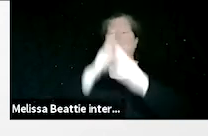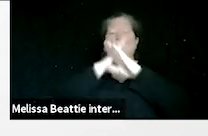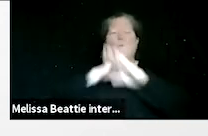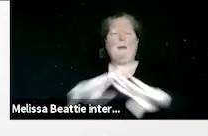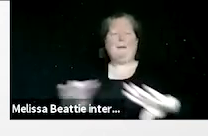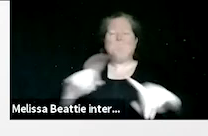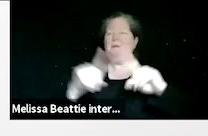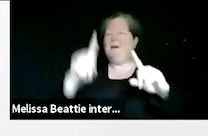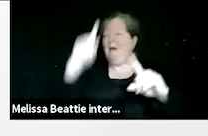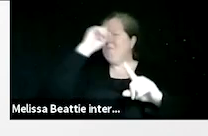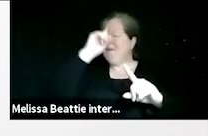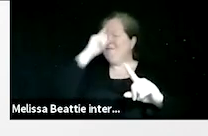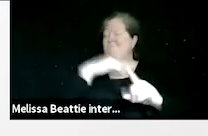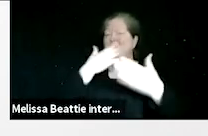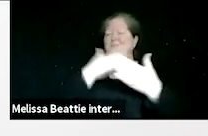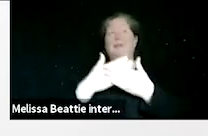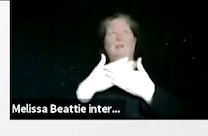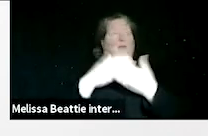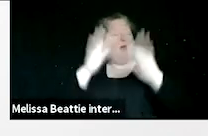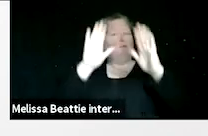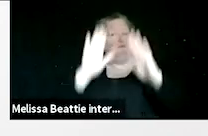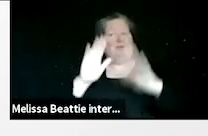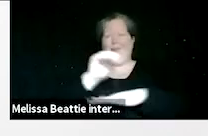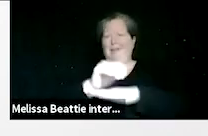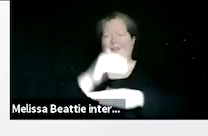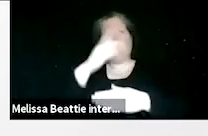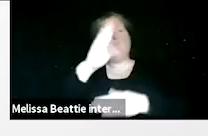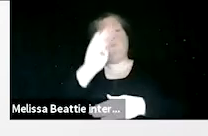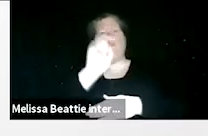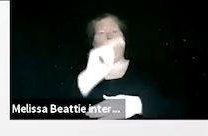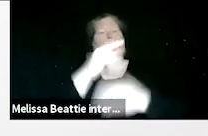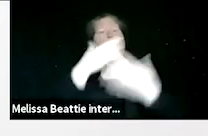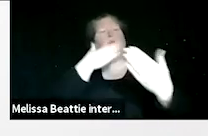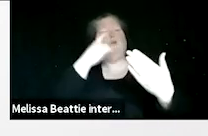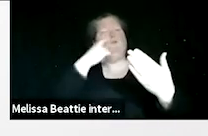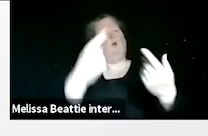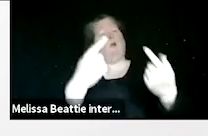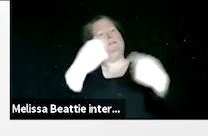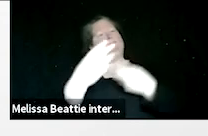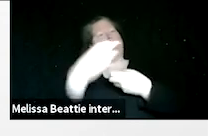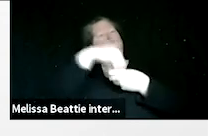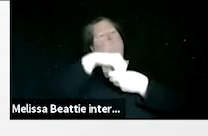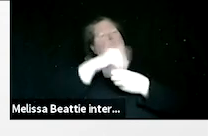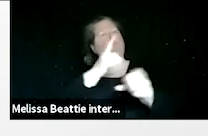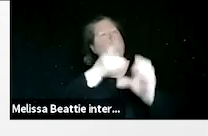We've had a great night tonight that and I appreciate you being a part of this. Rick Mislan: Especially bringing your, your specific knowledge and topic